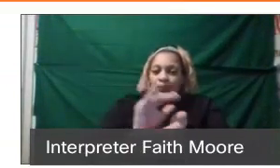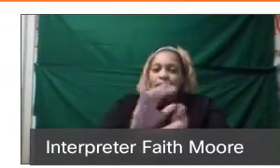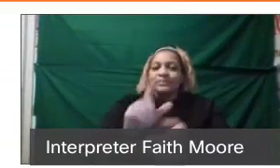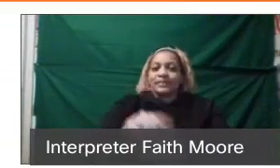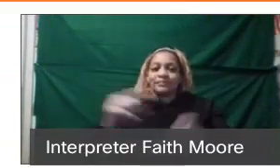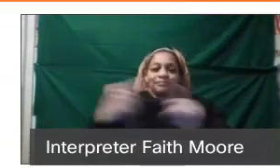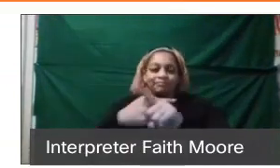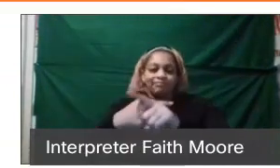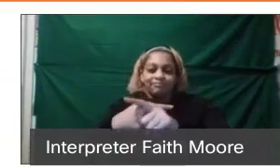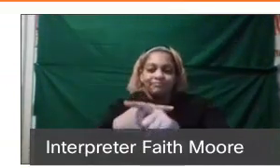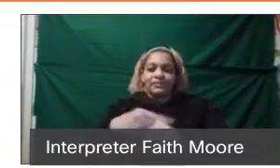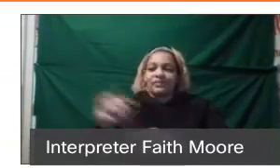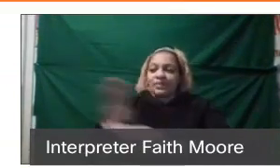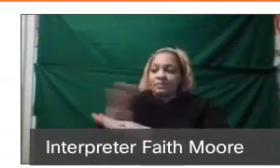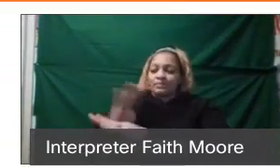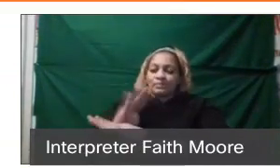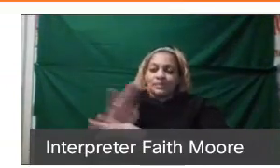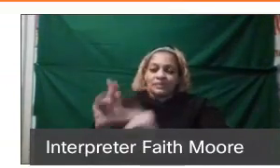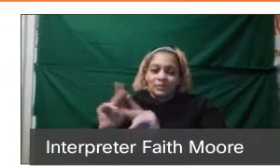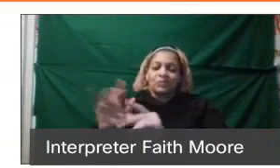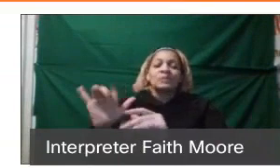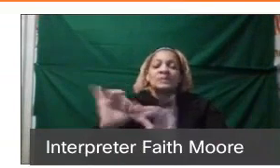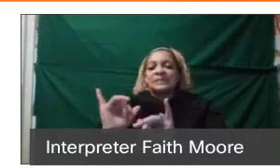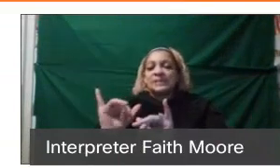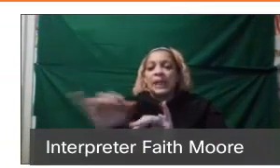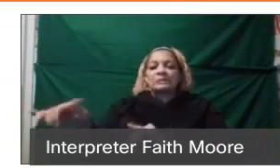No users with similar treatments.